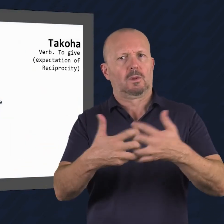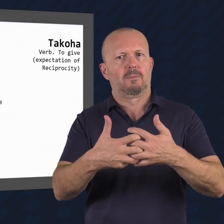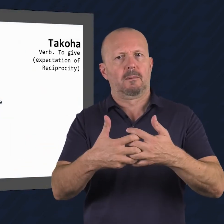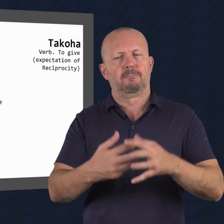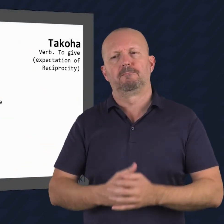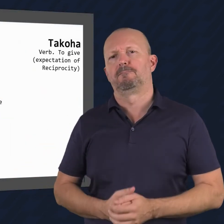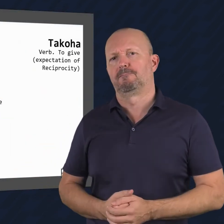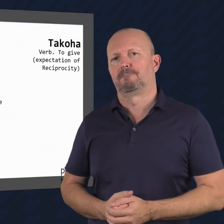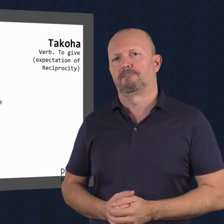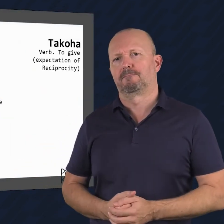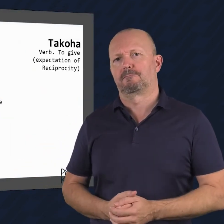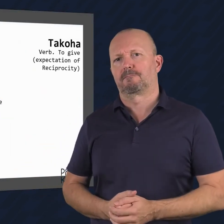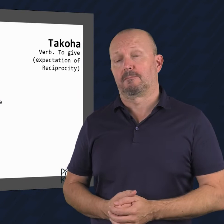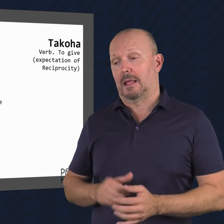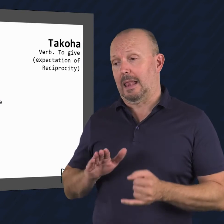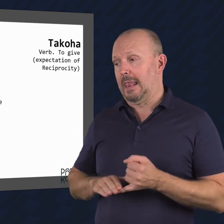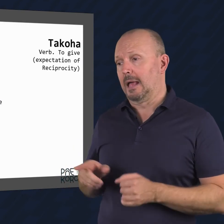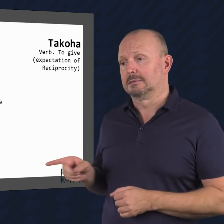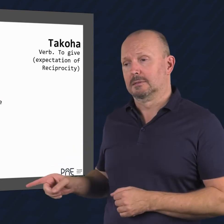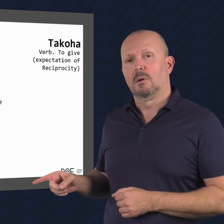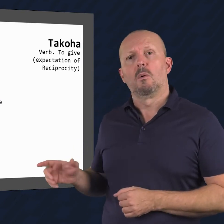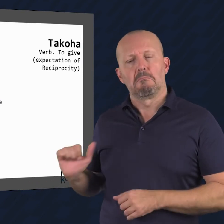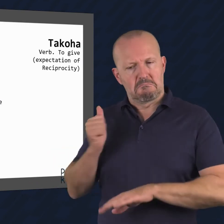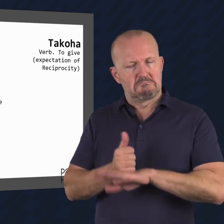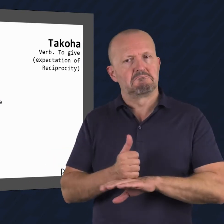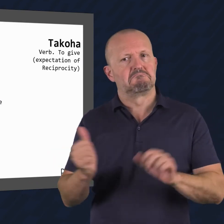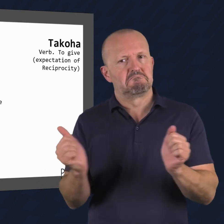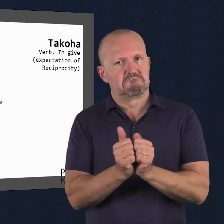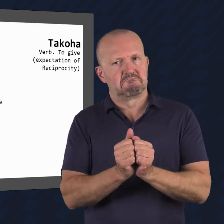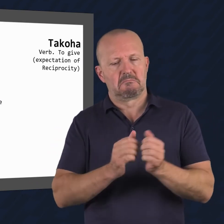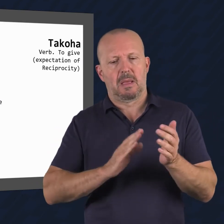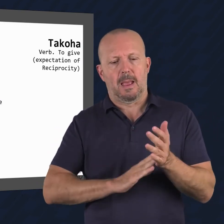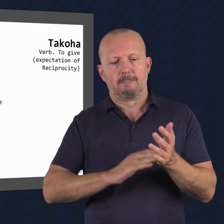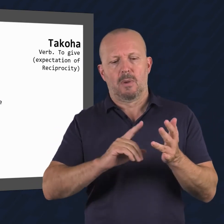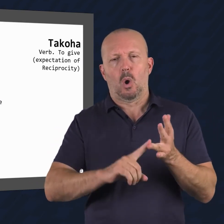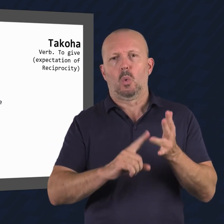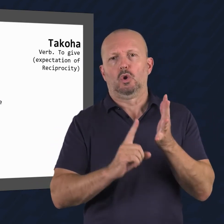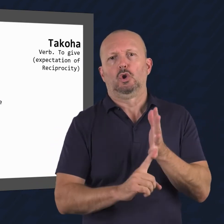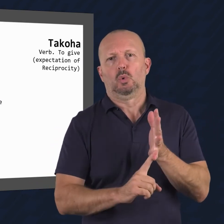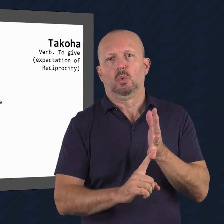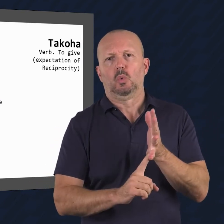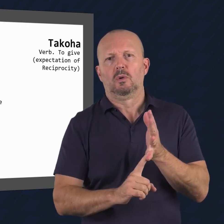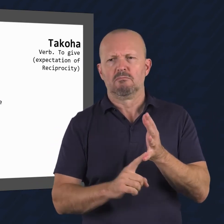Lastly, we've established an MOU, which embodies the spirit of treaty partnership.